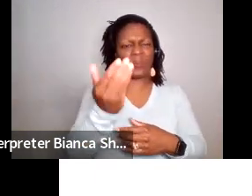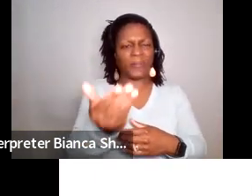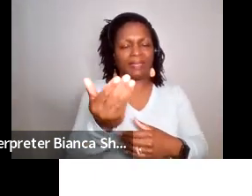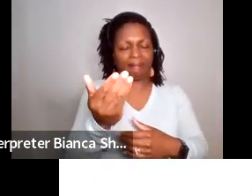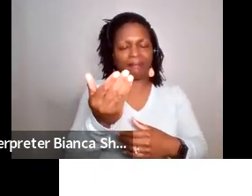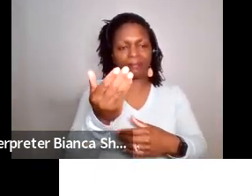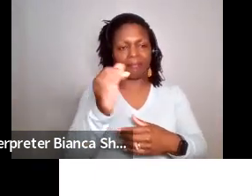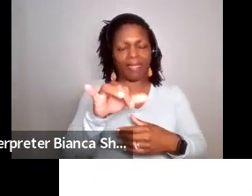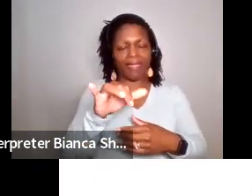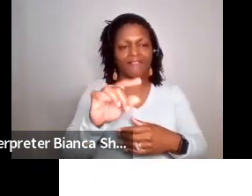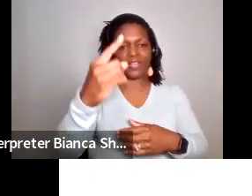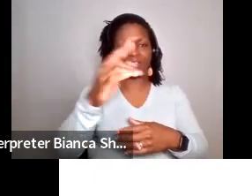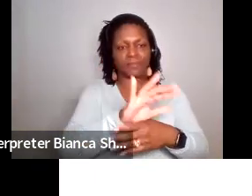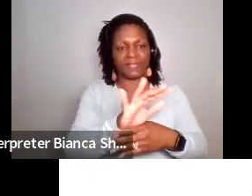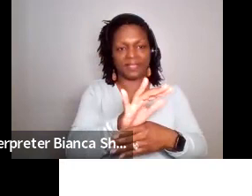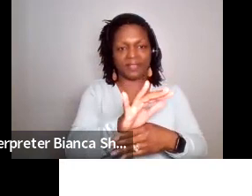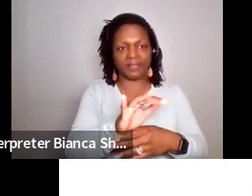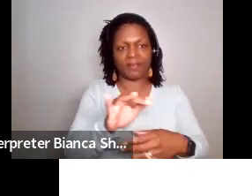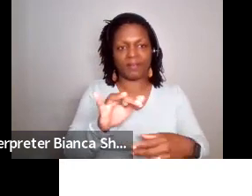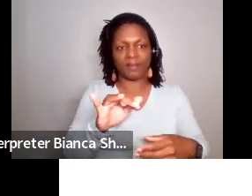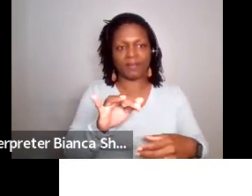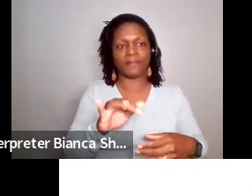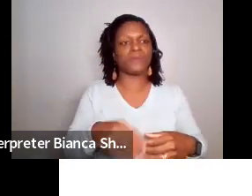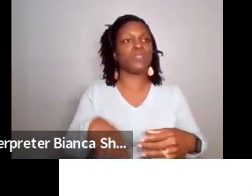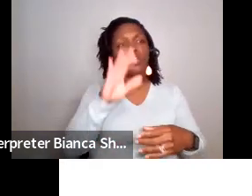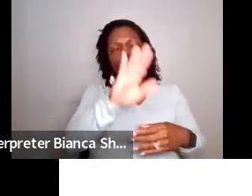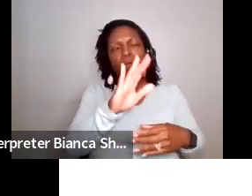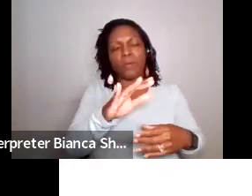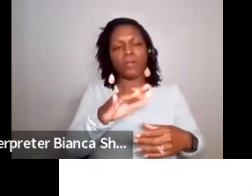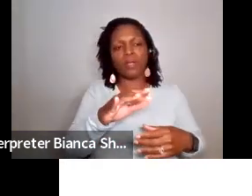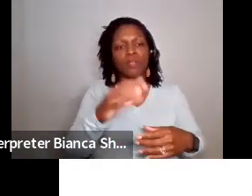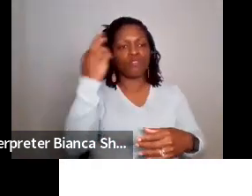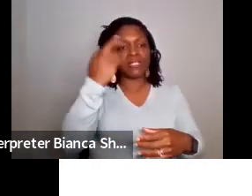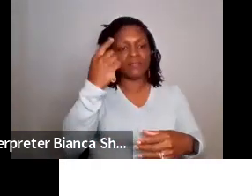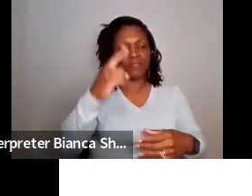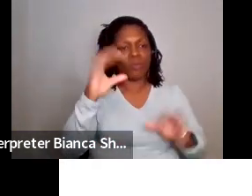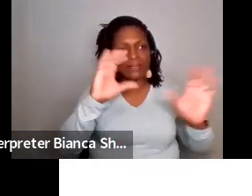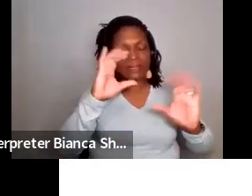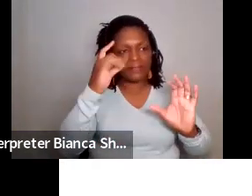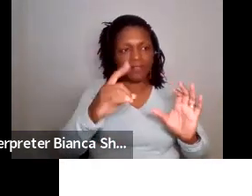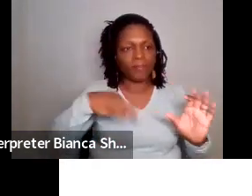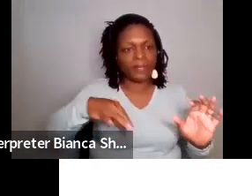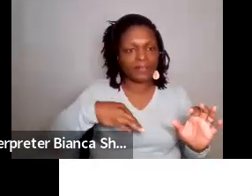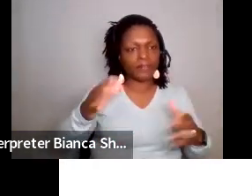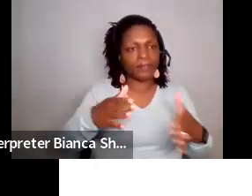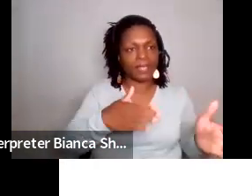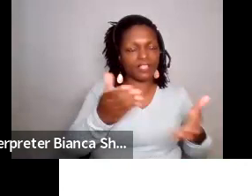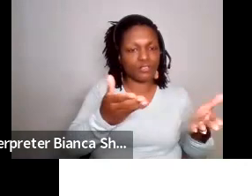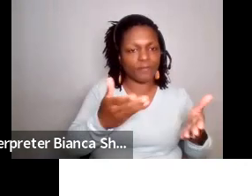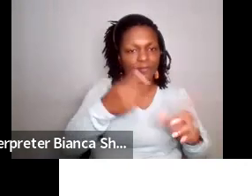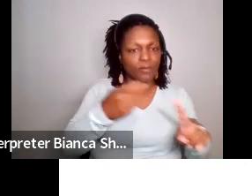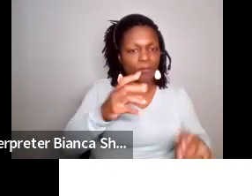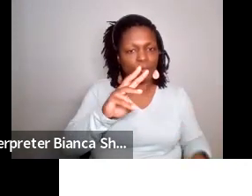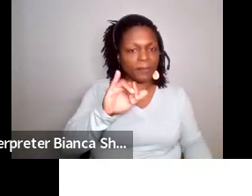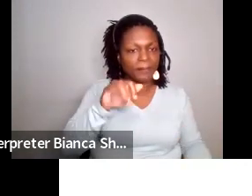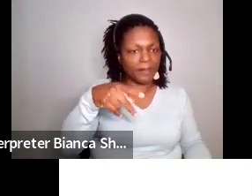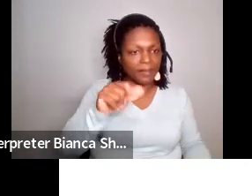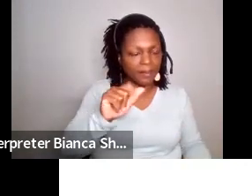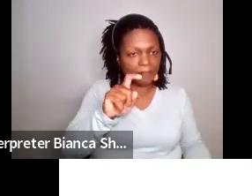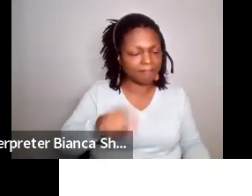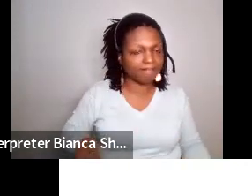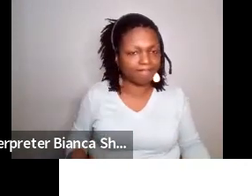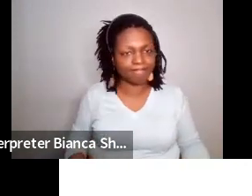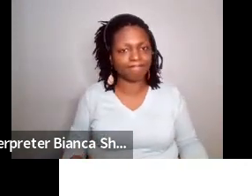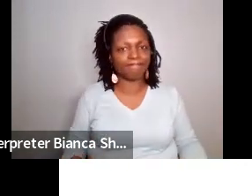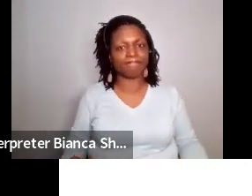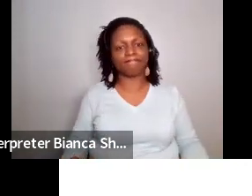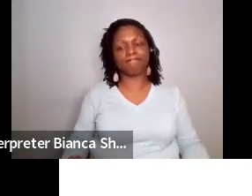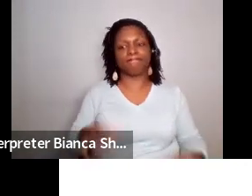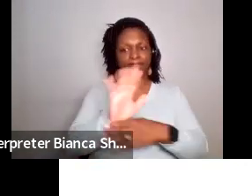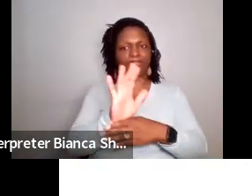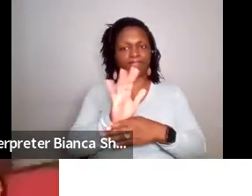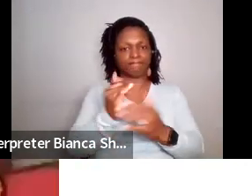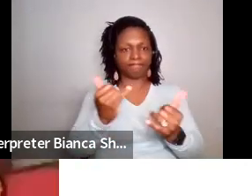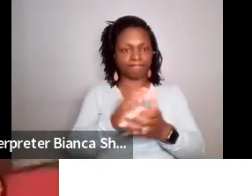the first one that says, what were your initial reasons for speaking benefits, planning services from Whipper